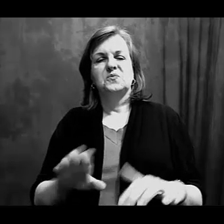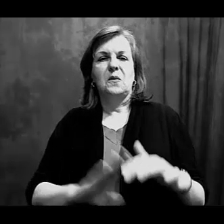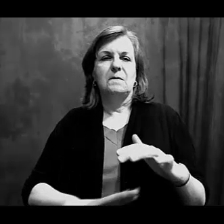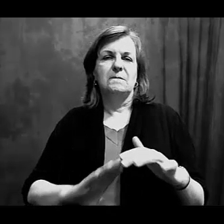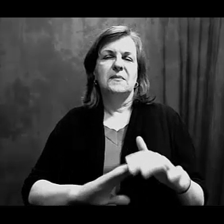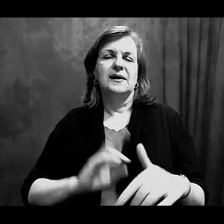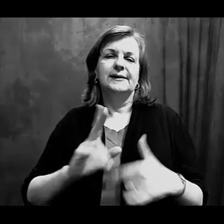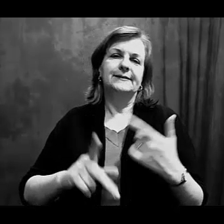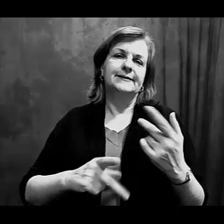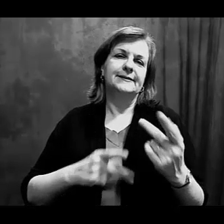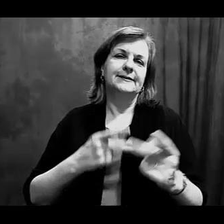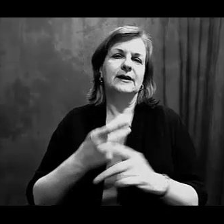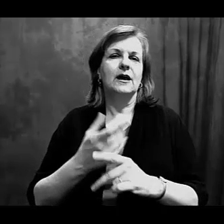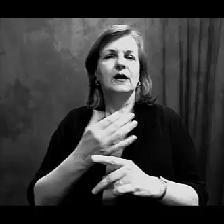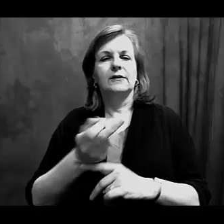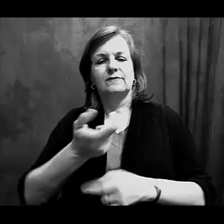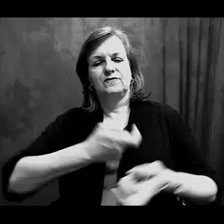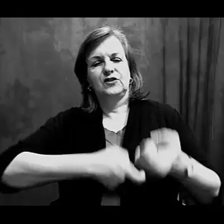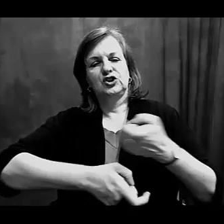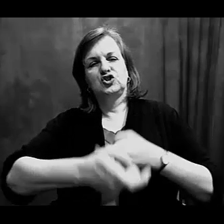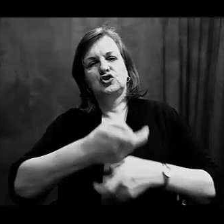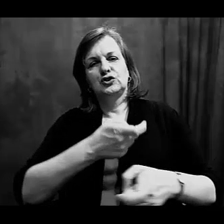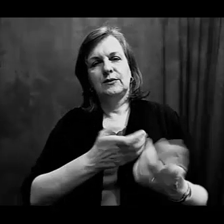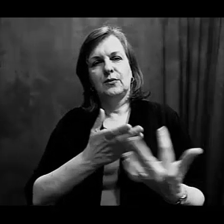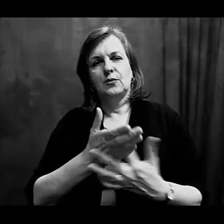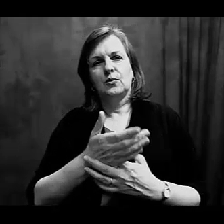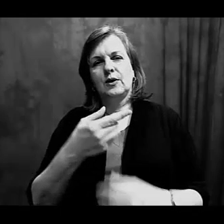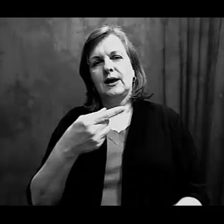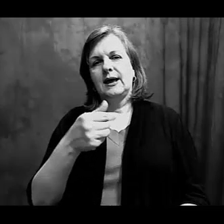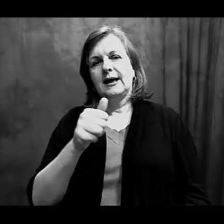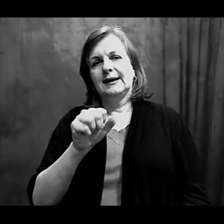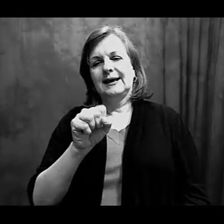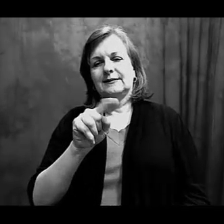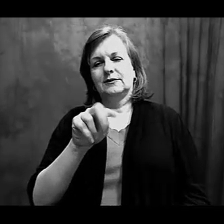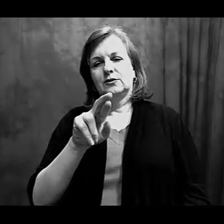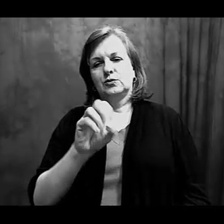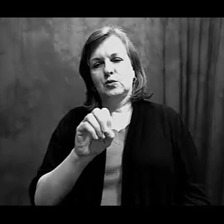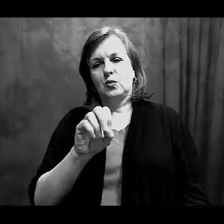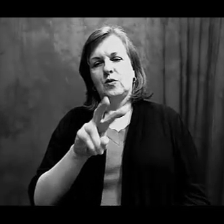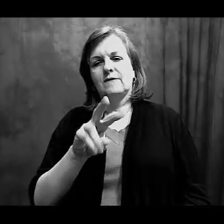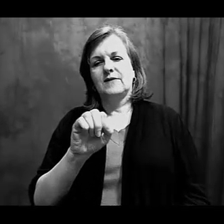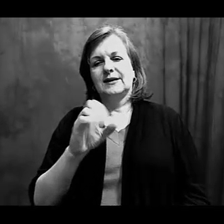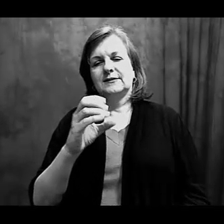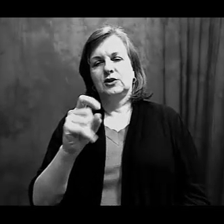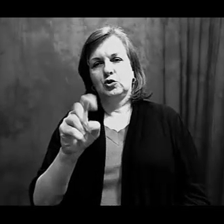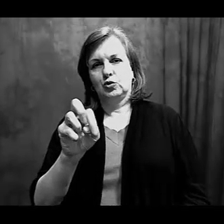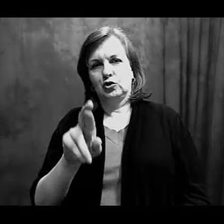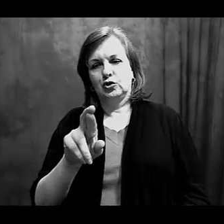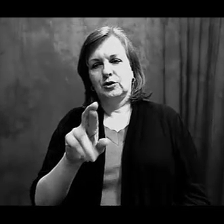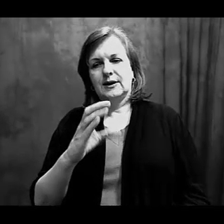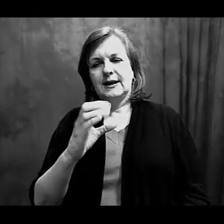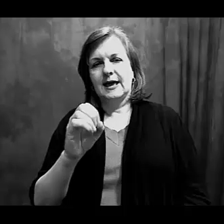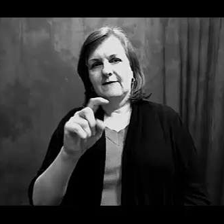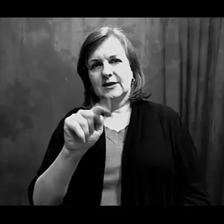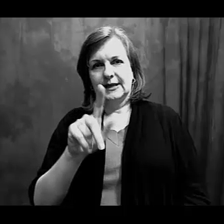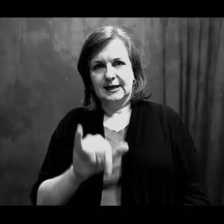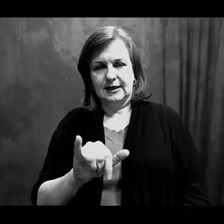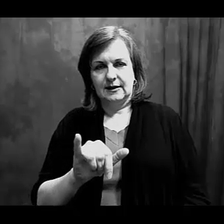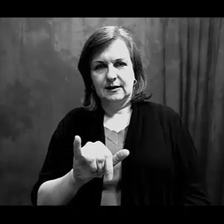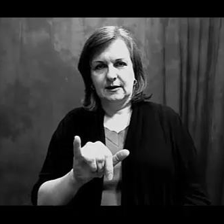we can do a basic kind of exchange through the gastrovascular cavity